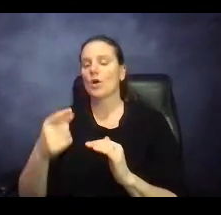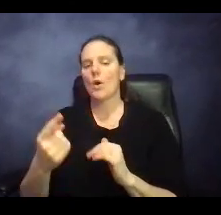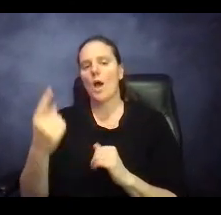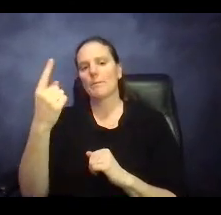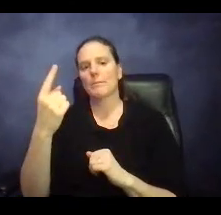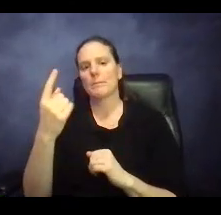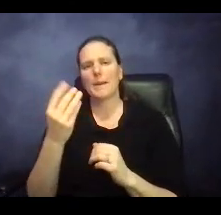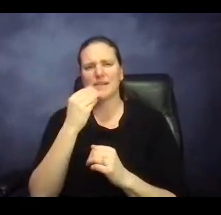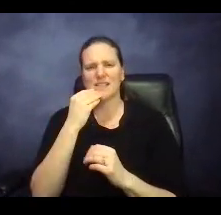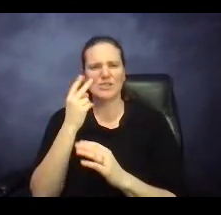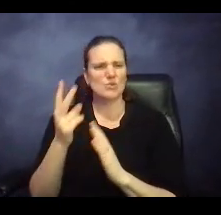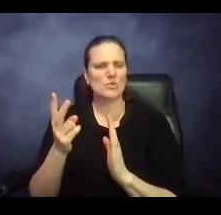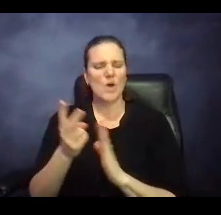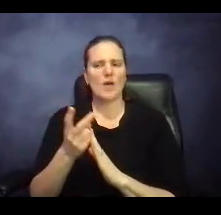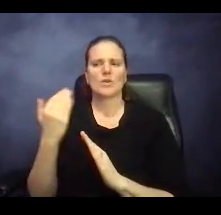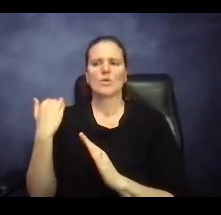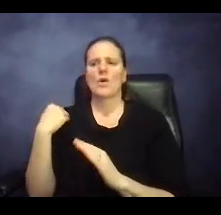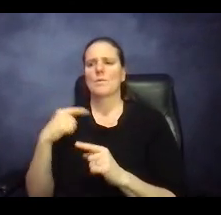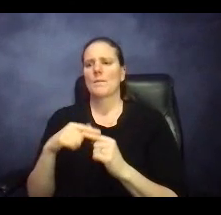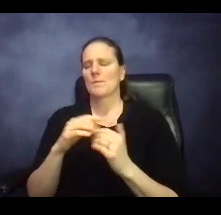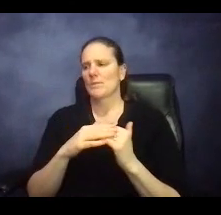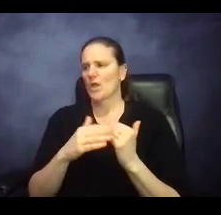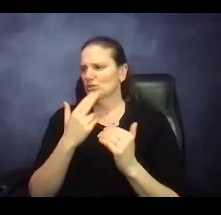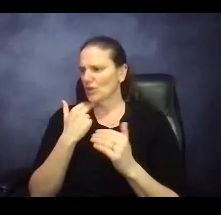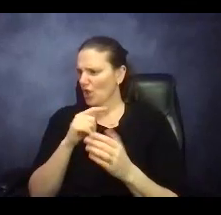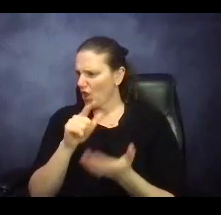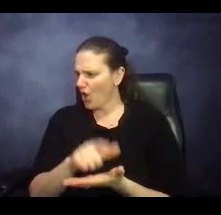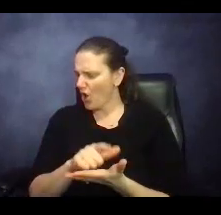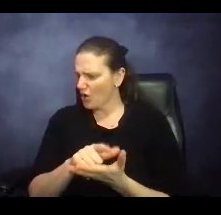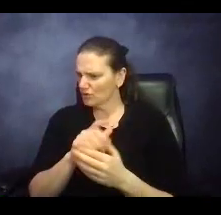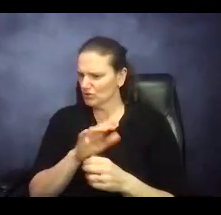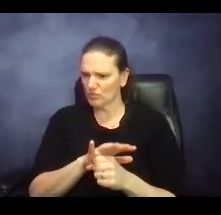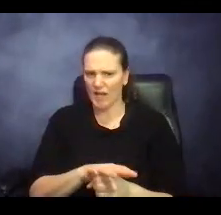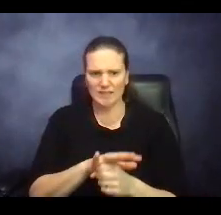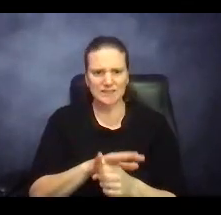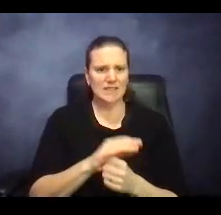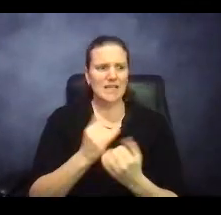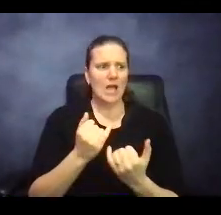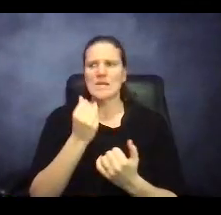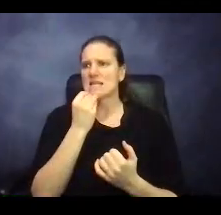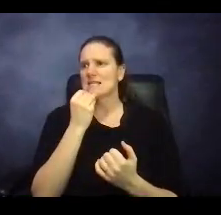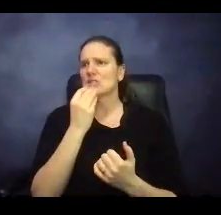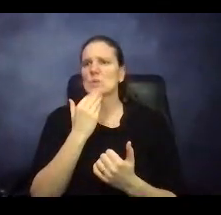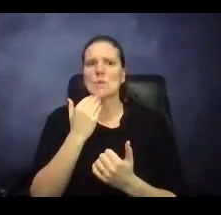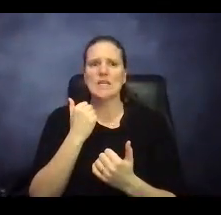but your blood sugar's really low and now you're stressed and now you're wanting like something sweet or you're getting anxious.